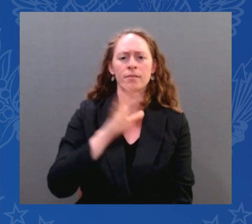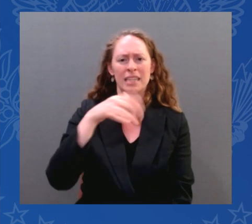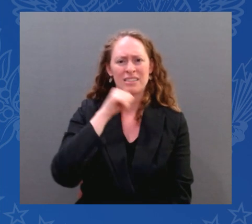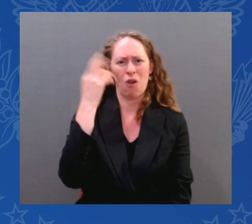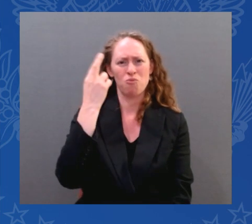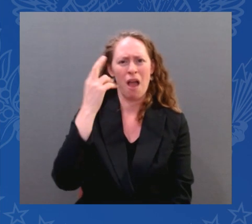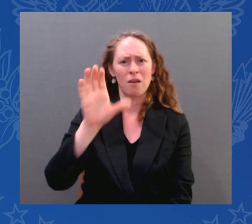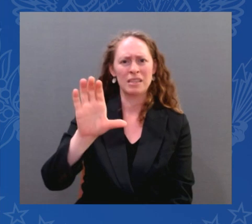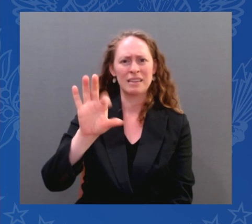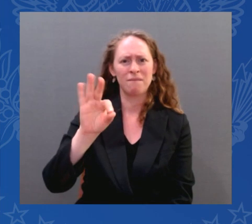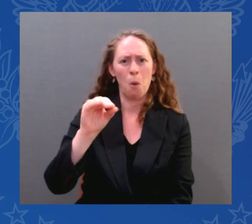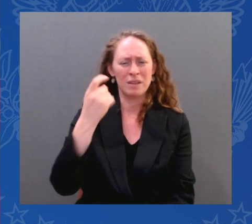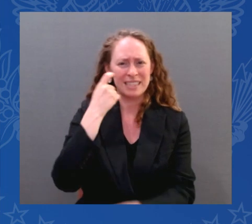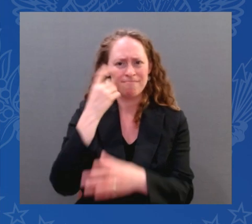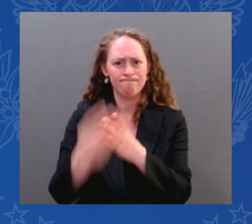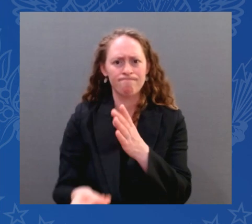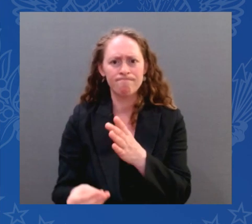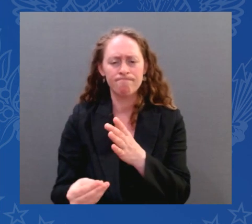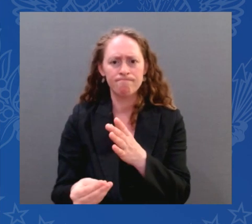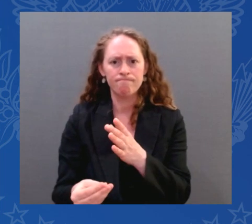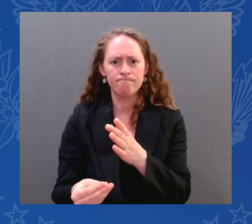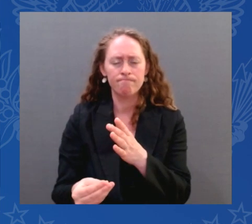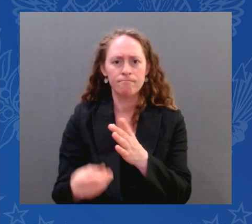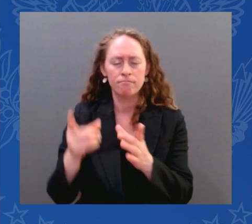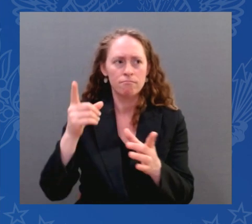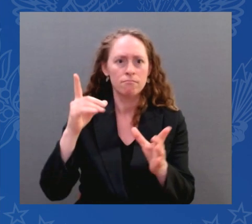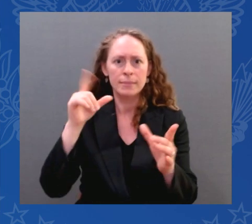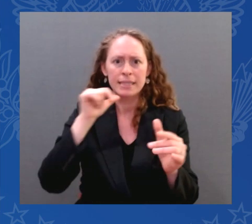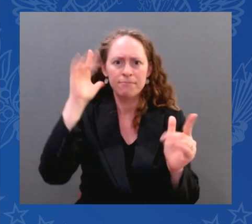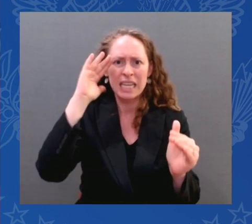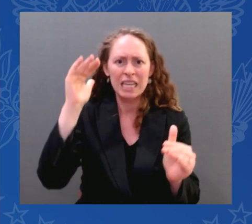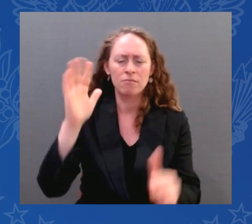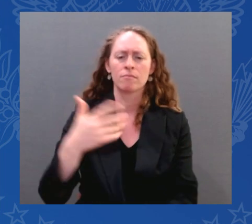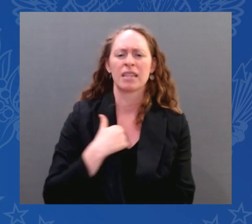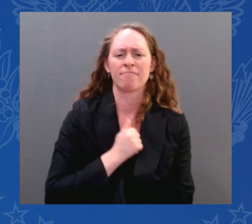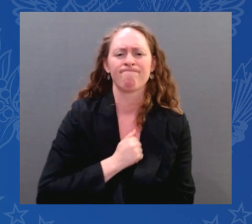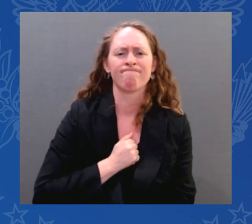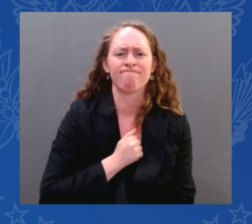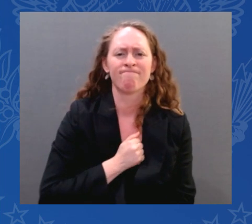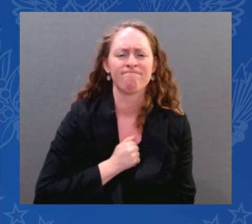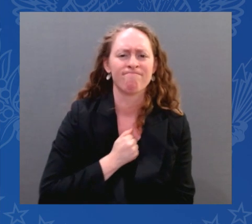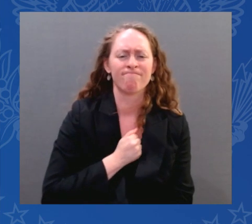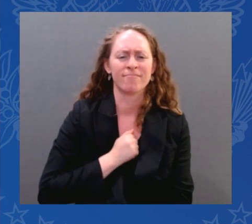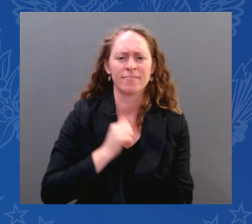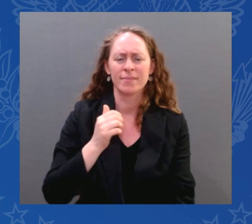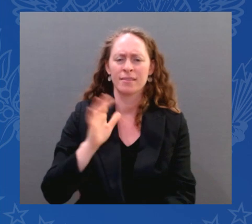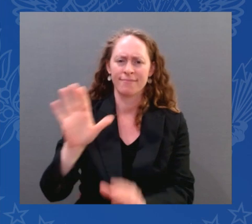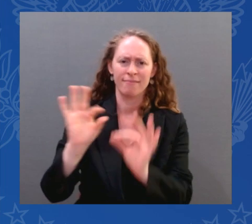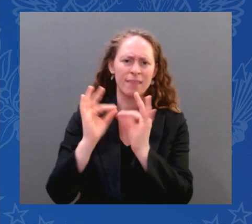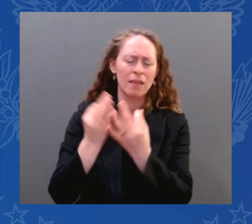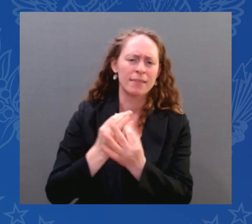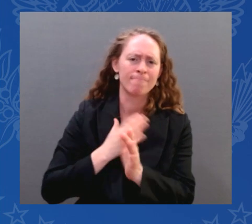But you know what he told me? He told me his shipping costs rose by $100 million.